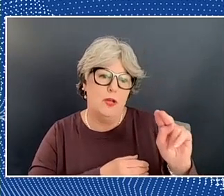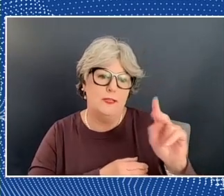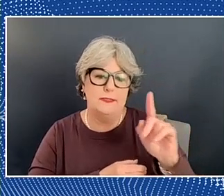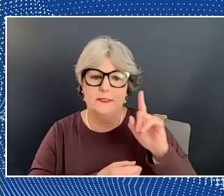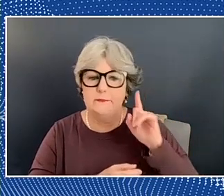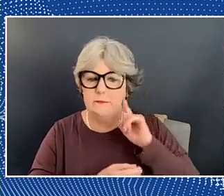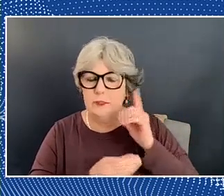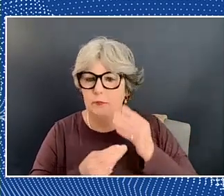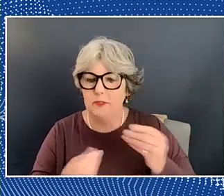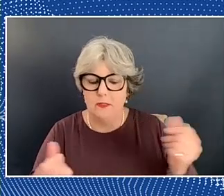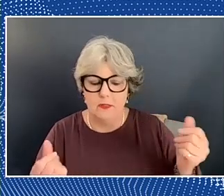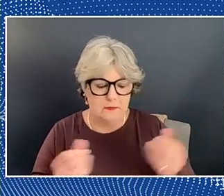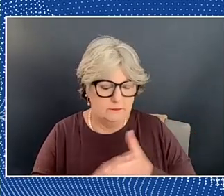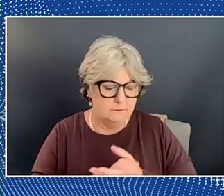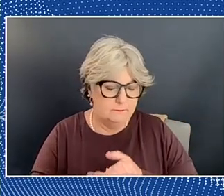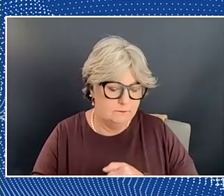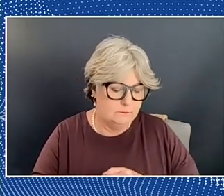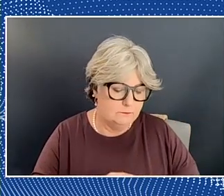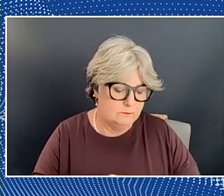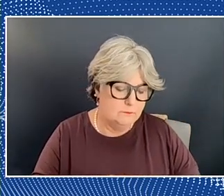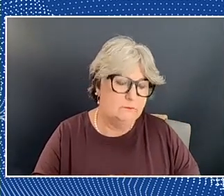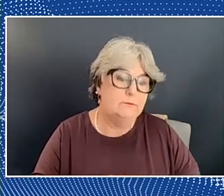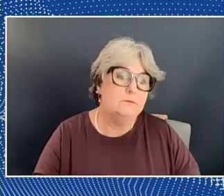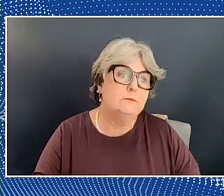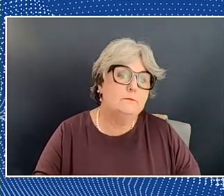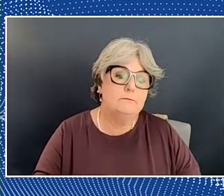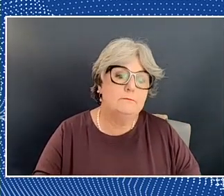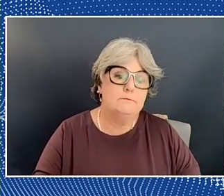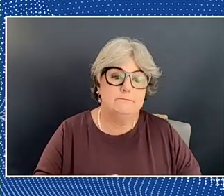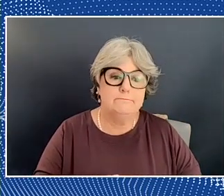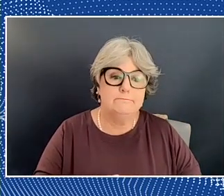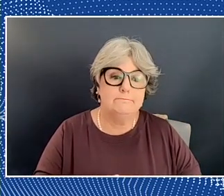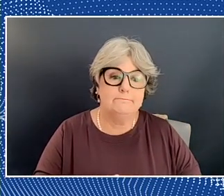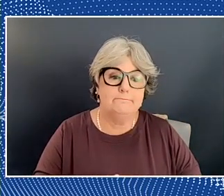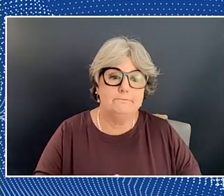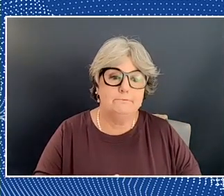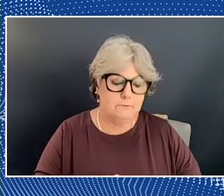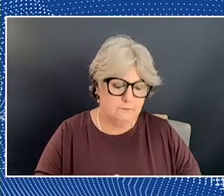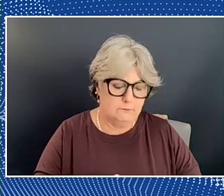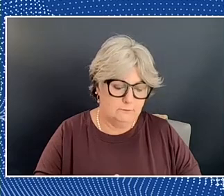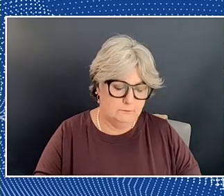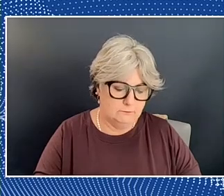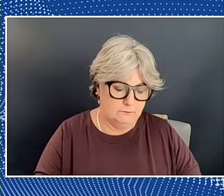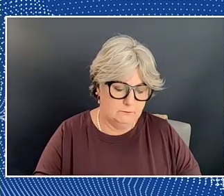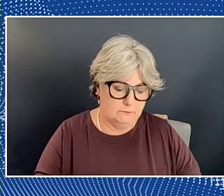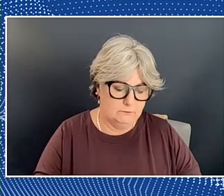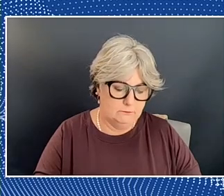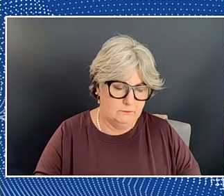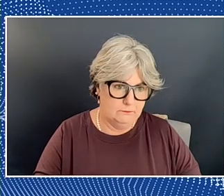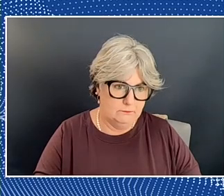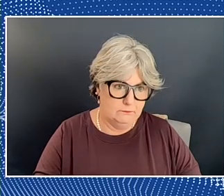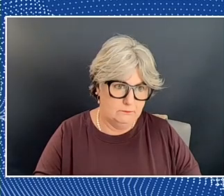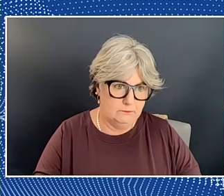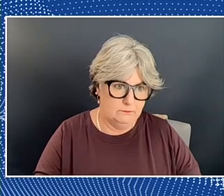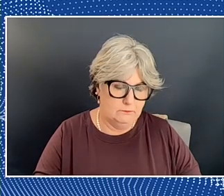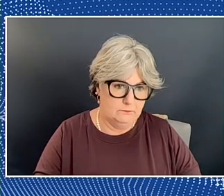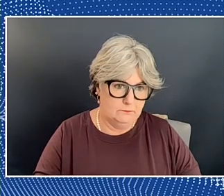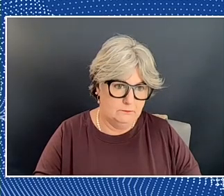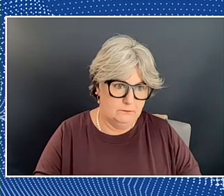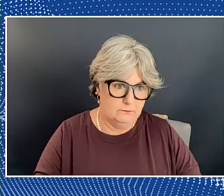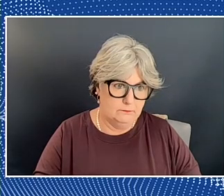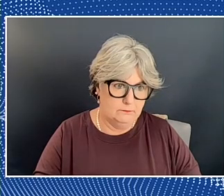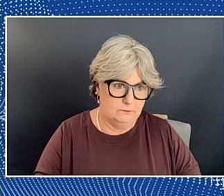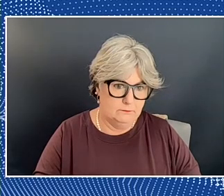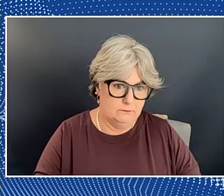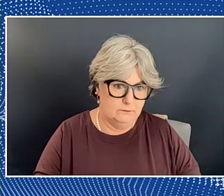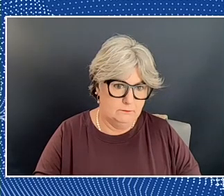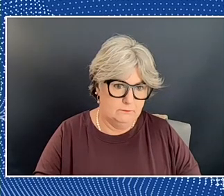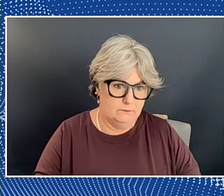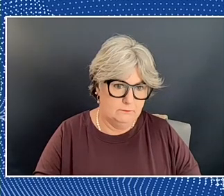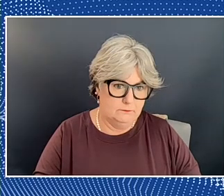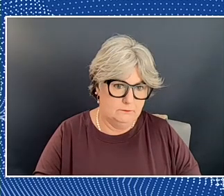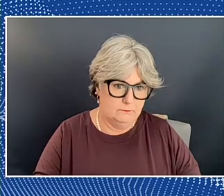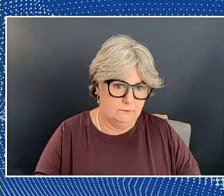Okay. While I work with Dorien, do you want